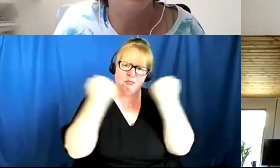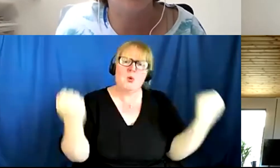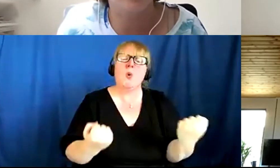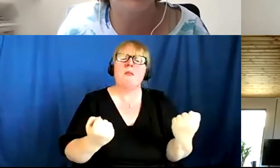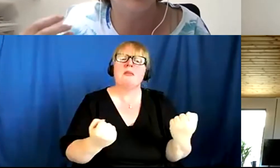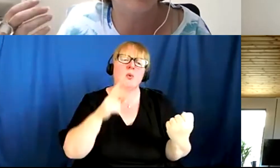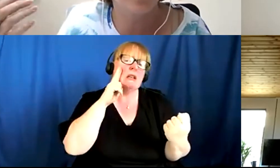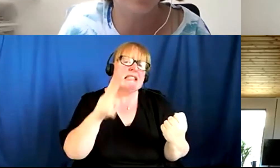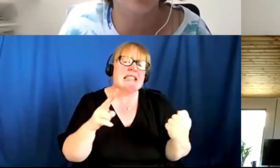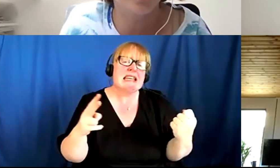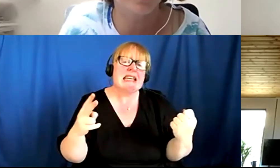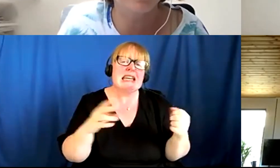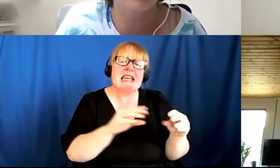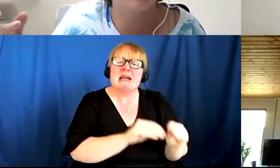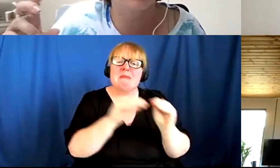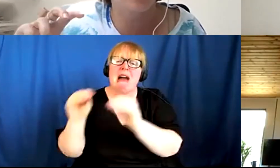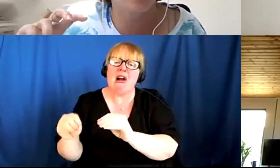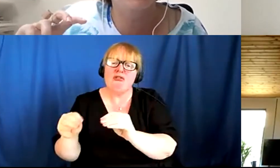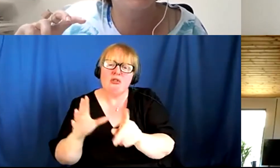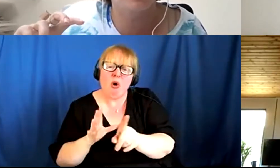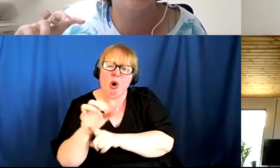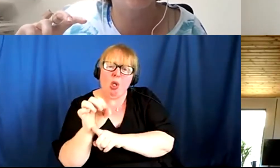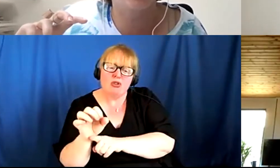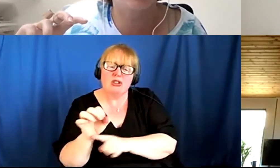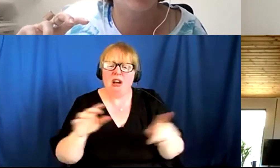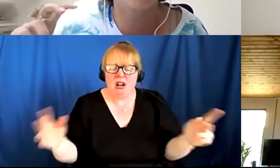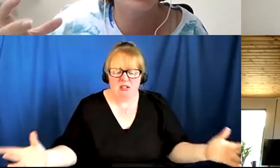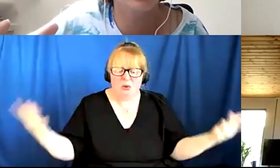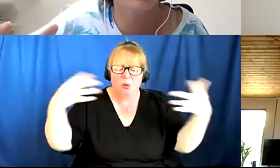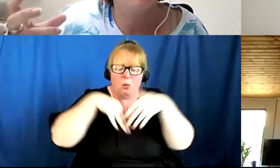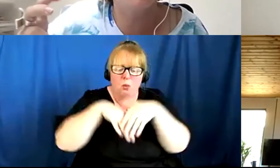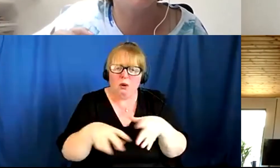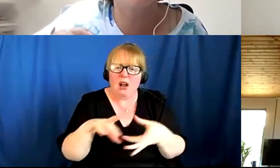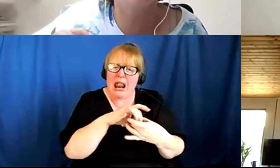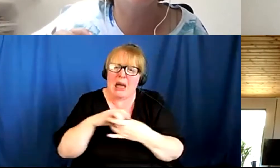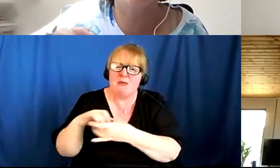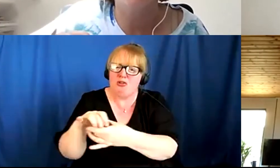working with migrants organised and how this kind of collaboration is then you know,